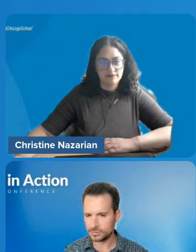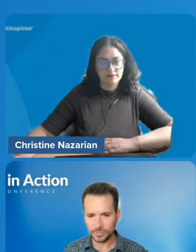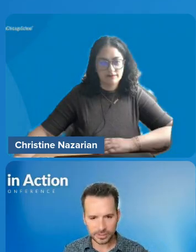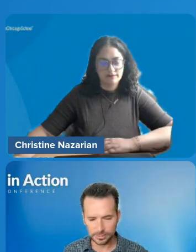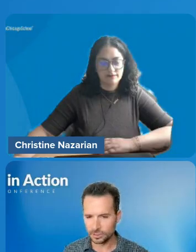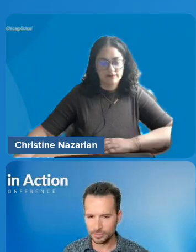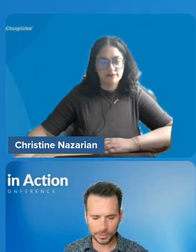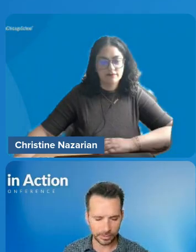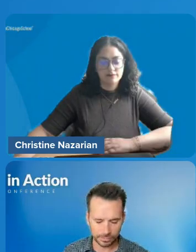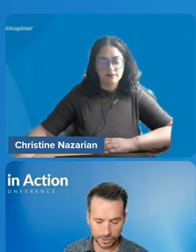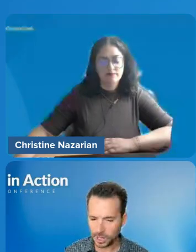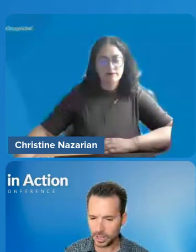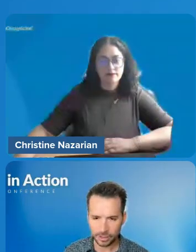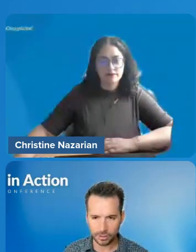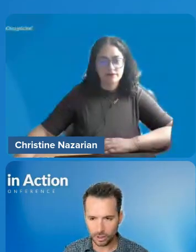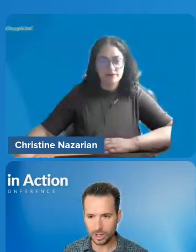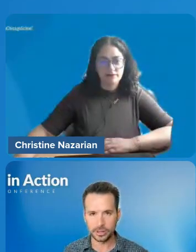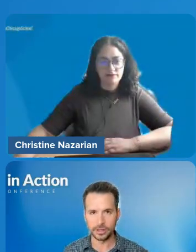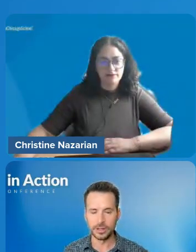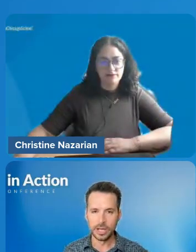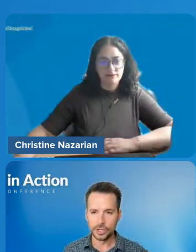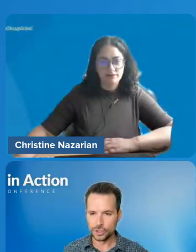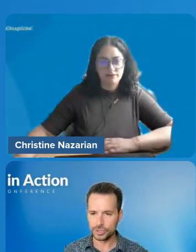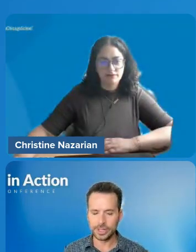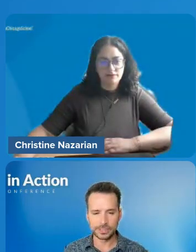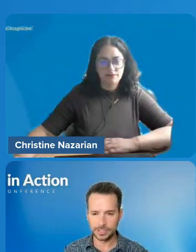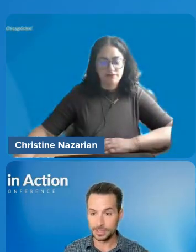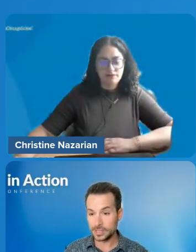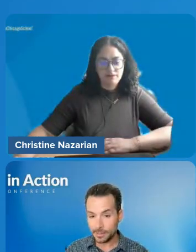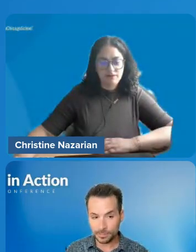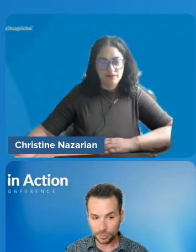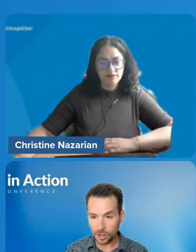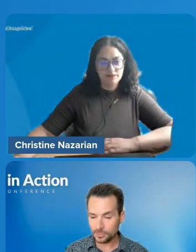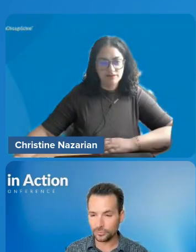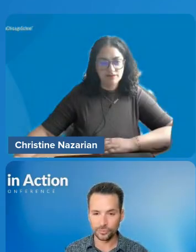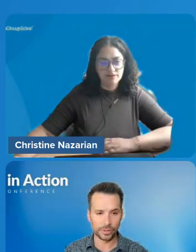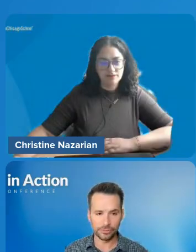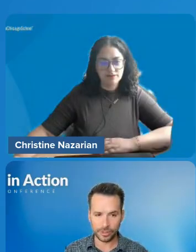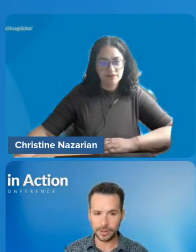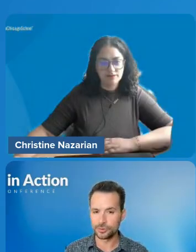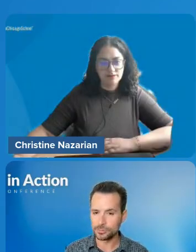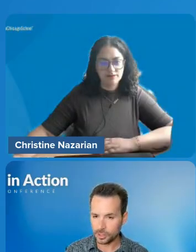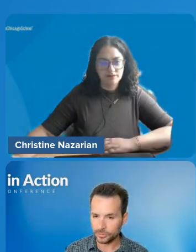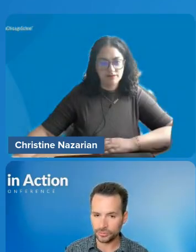something similar, maybe Gemini or Cloud. And usually that's going to be type prompts with type responses.